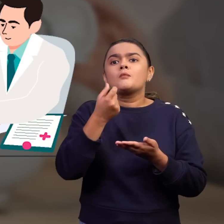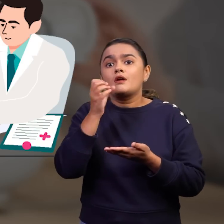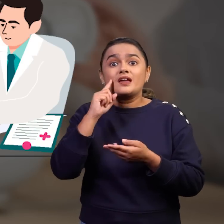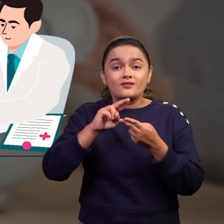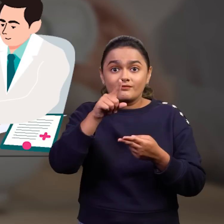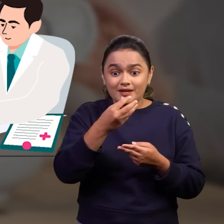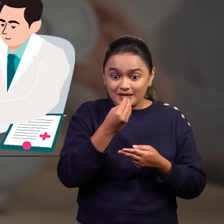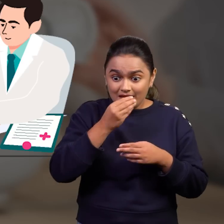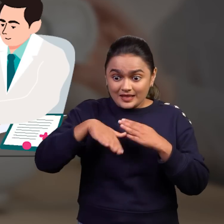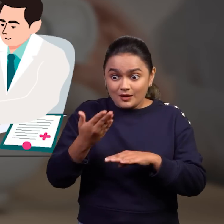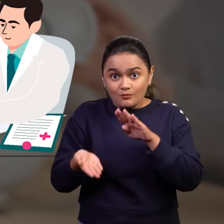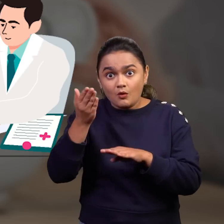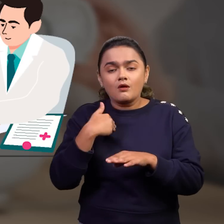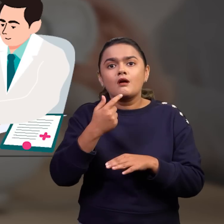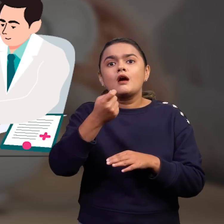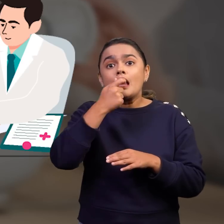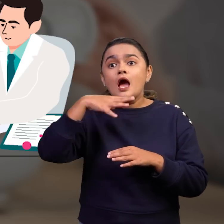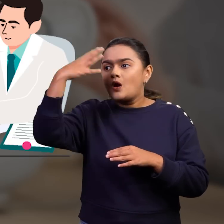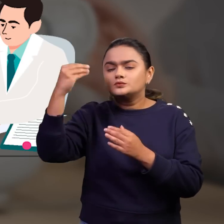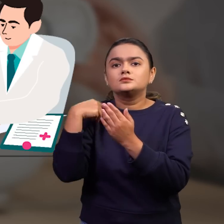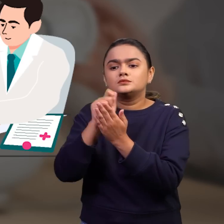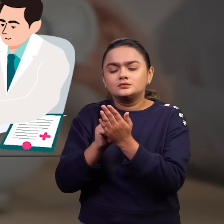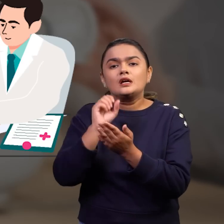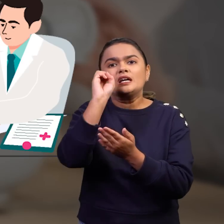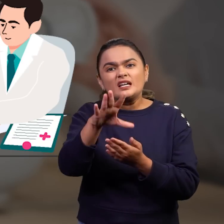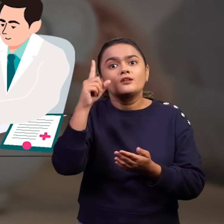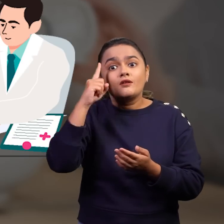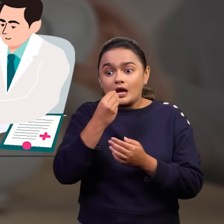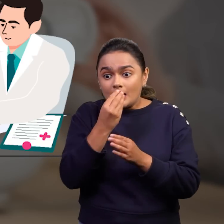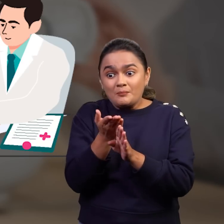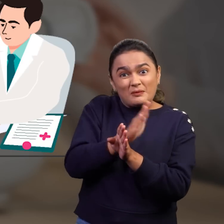If fasting sugar level is high, you may be prescribed stronger medication before meals,